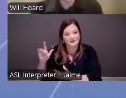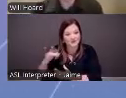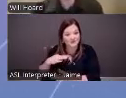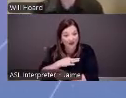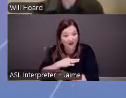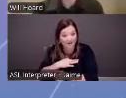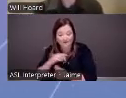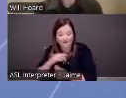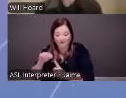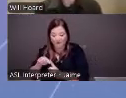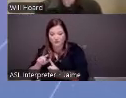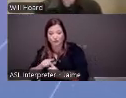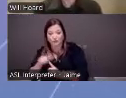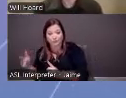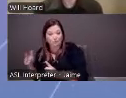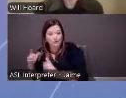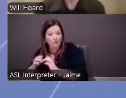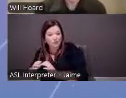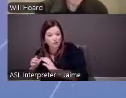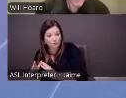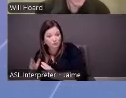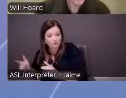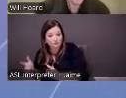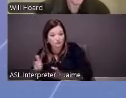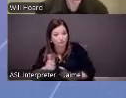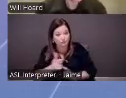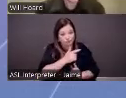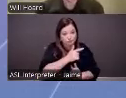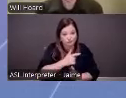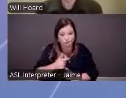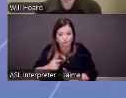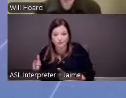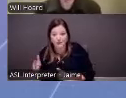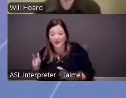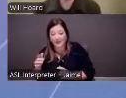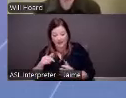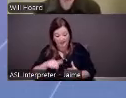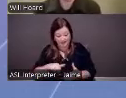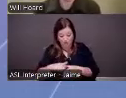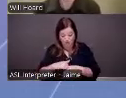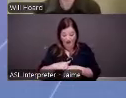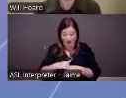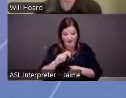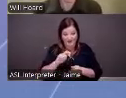that they were working with. And tailoring the training helped that,